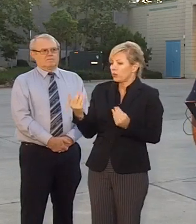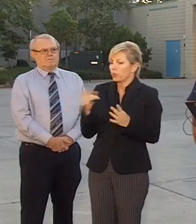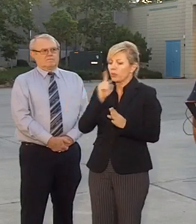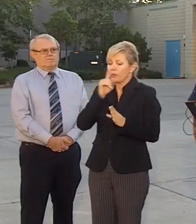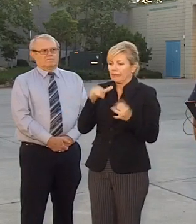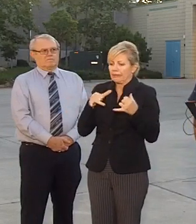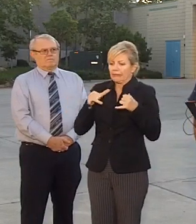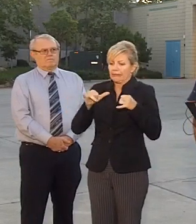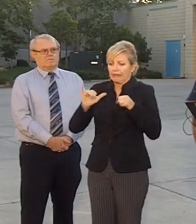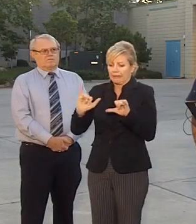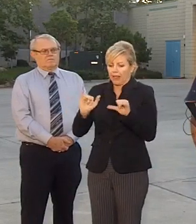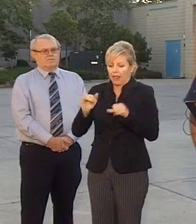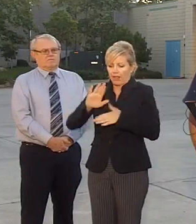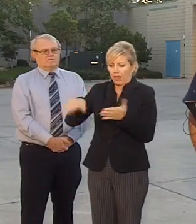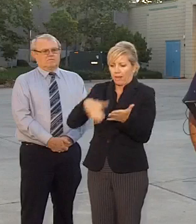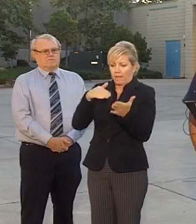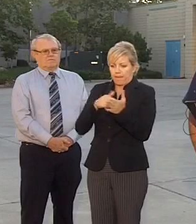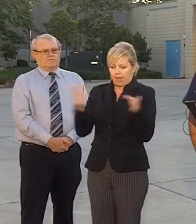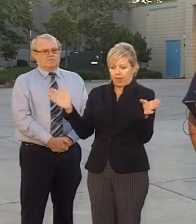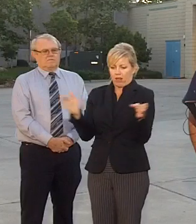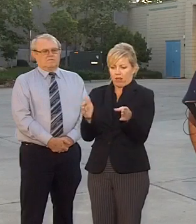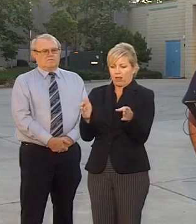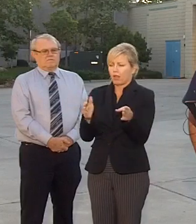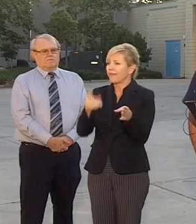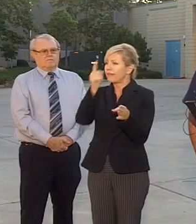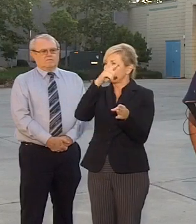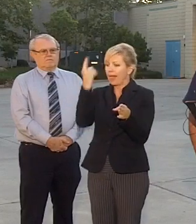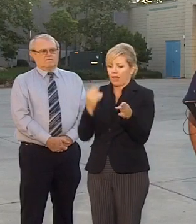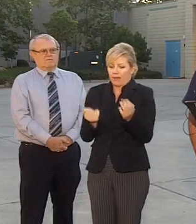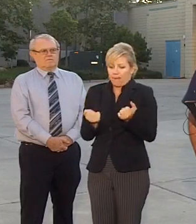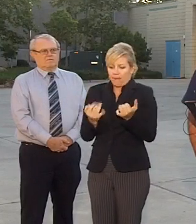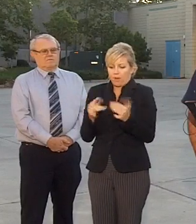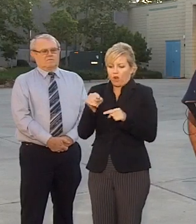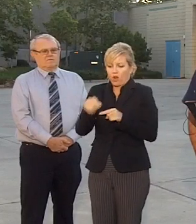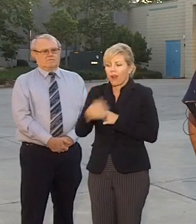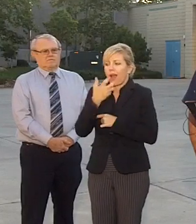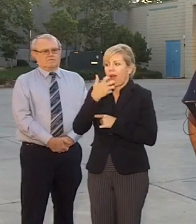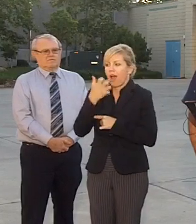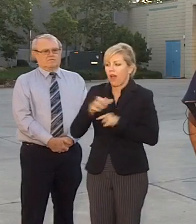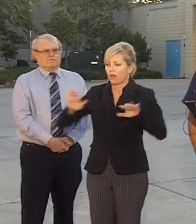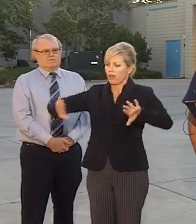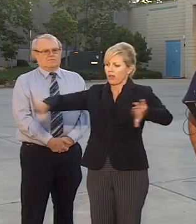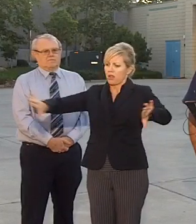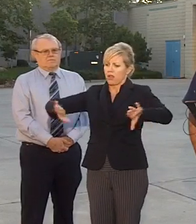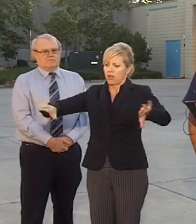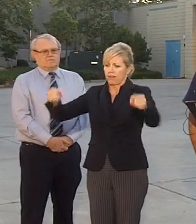black or in the middle of the burn the creek and the crews did a great job through the night